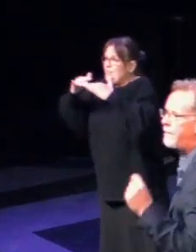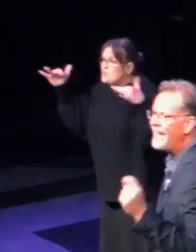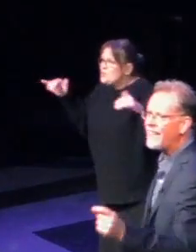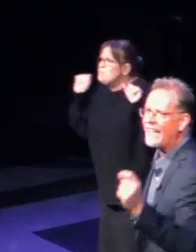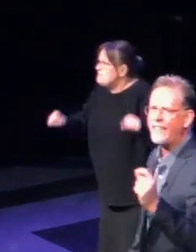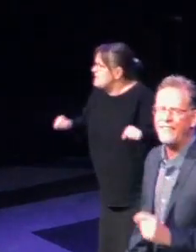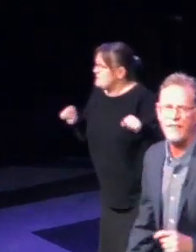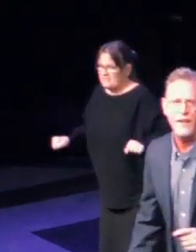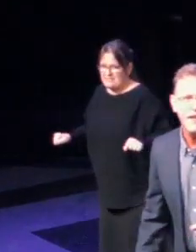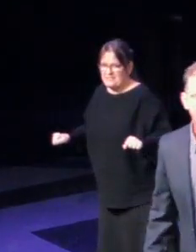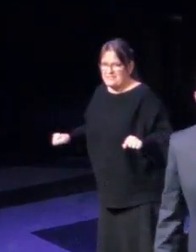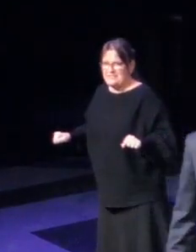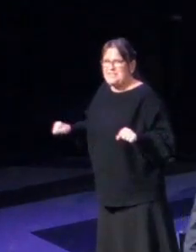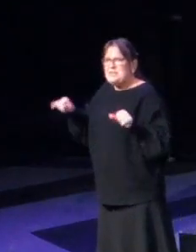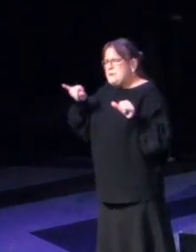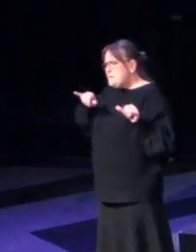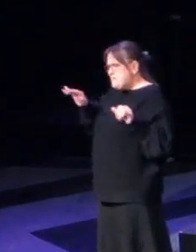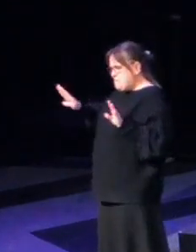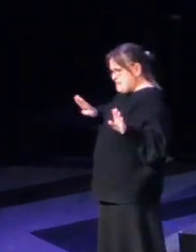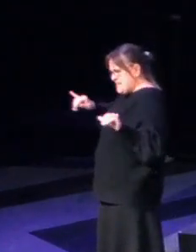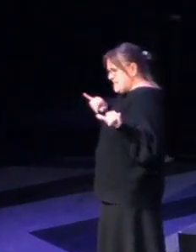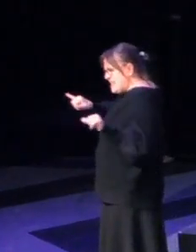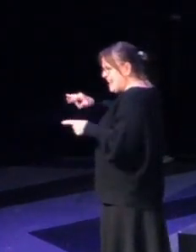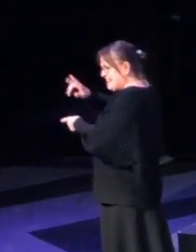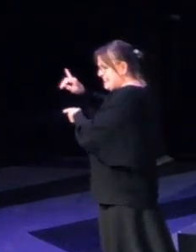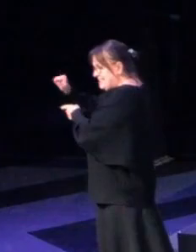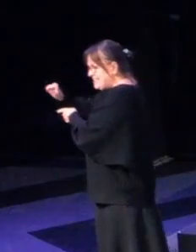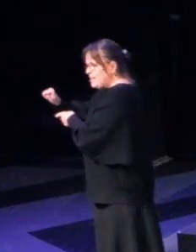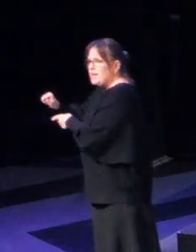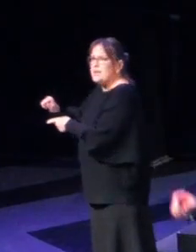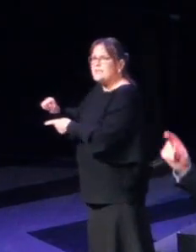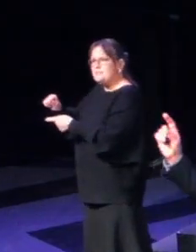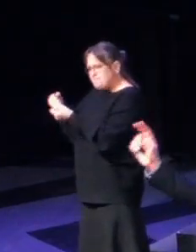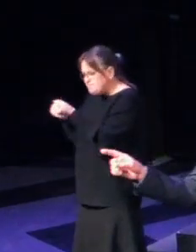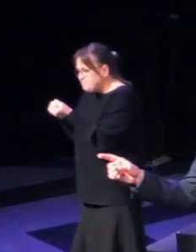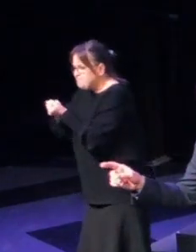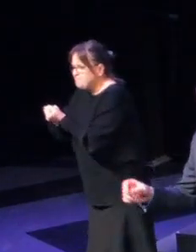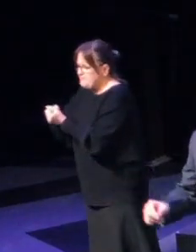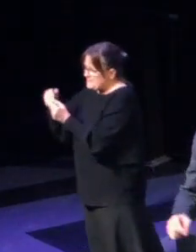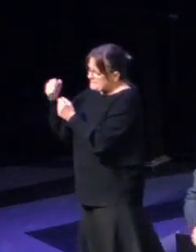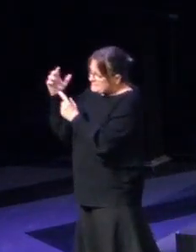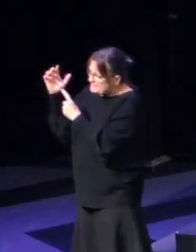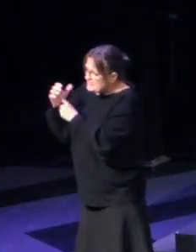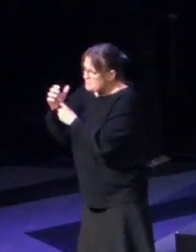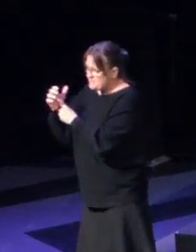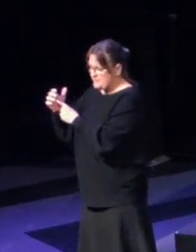Be like Lisa in championing people with diverse abilities in life and in the workplace